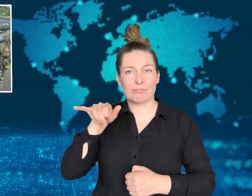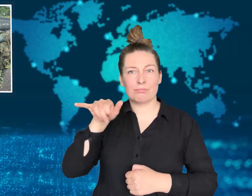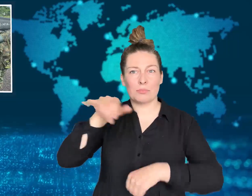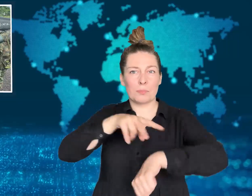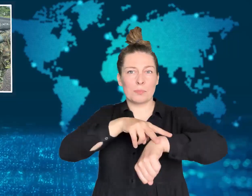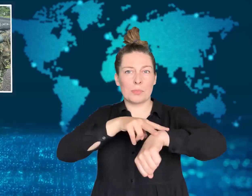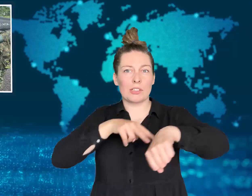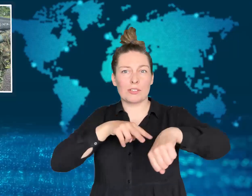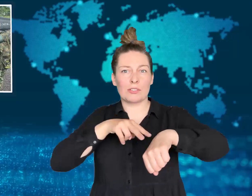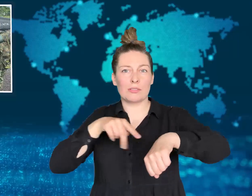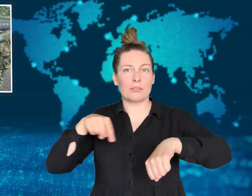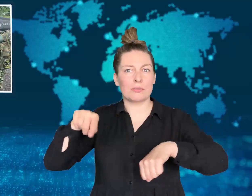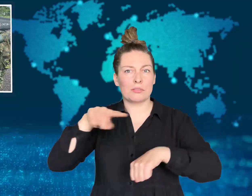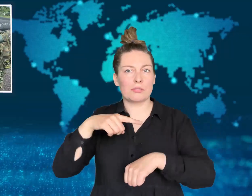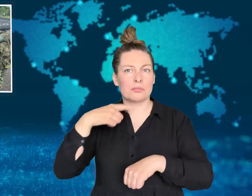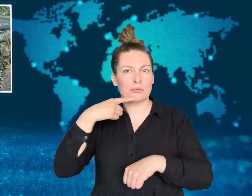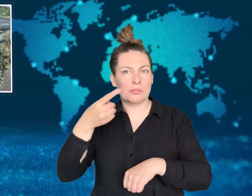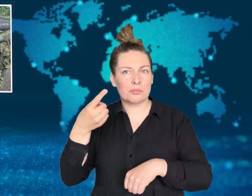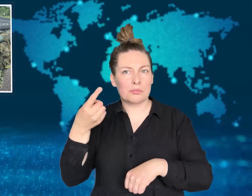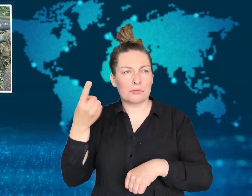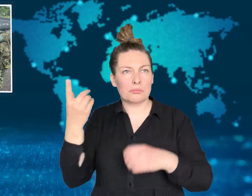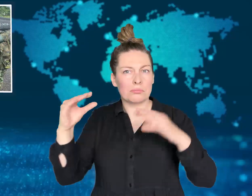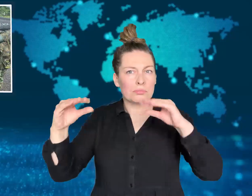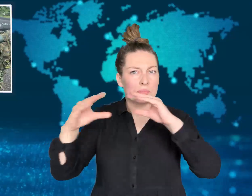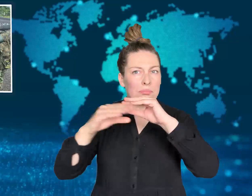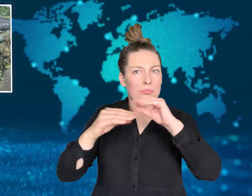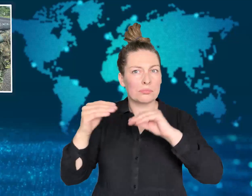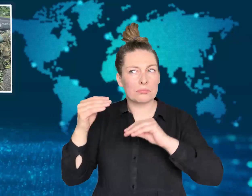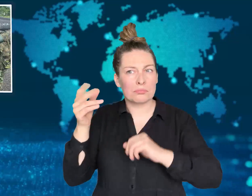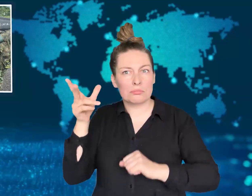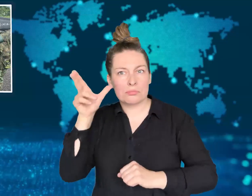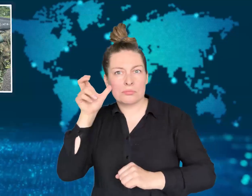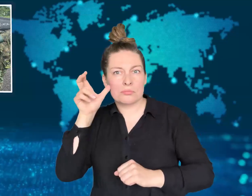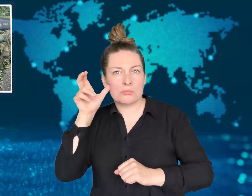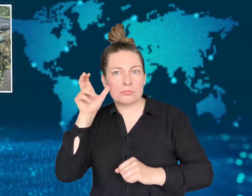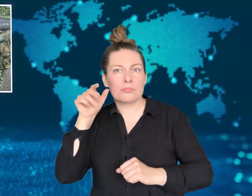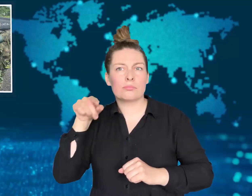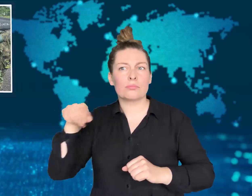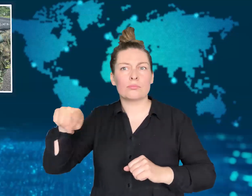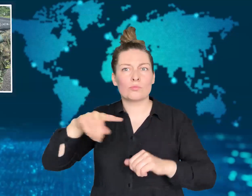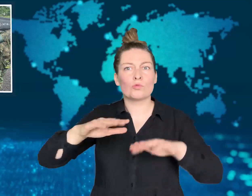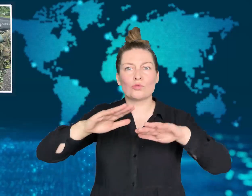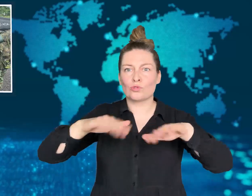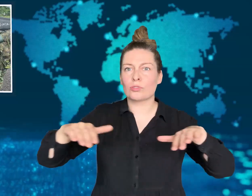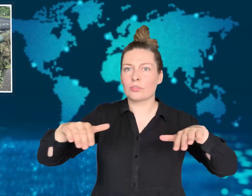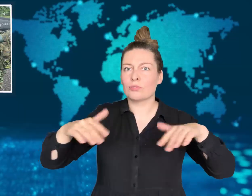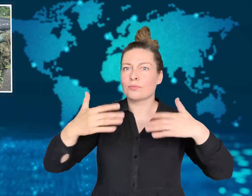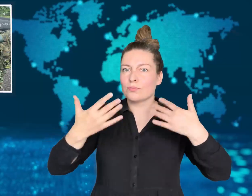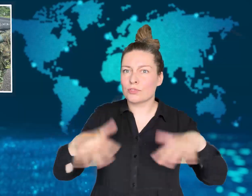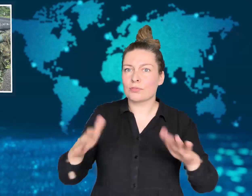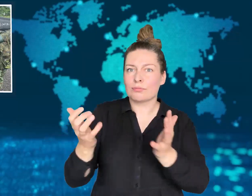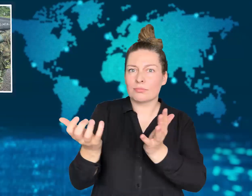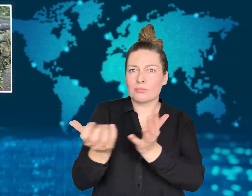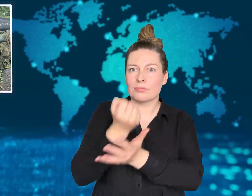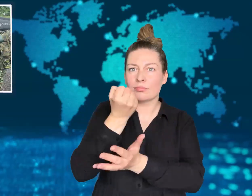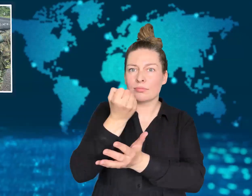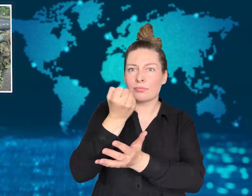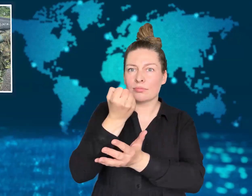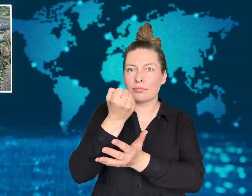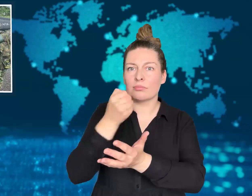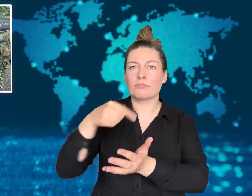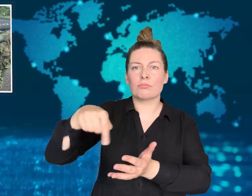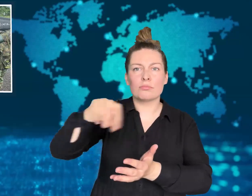A pilot confirmed that he had heard the children had been found.